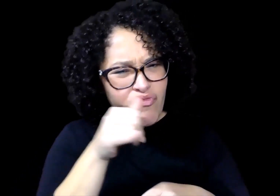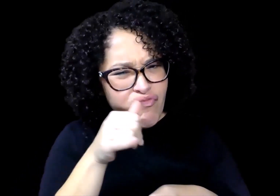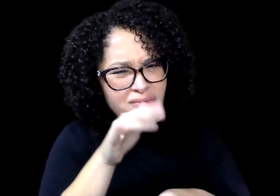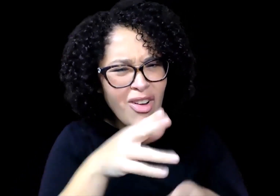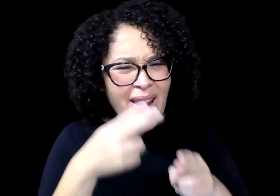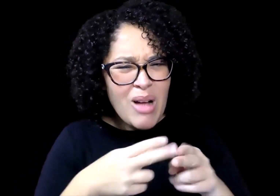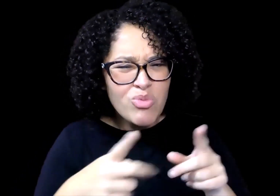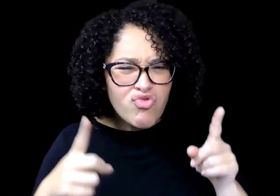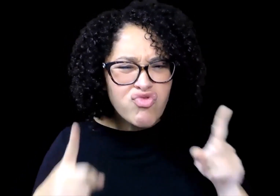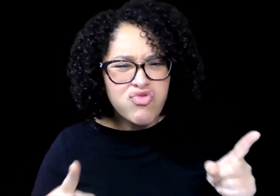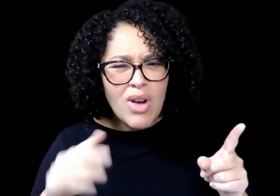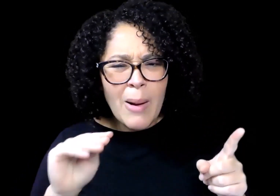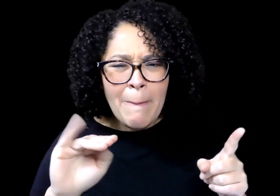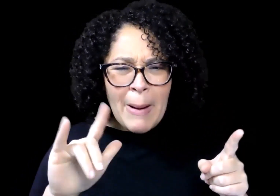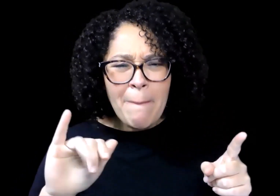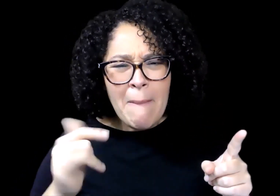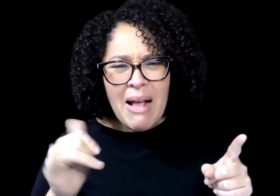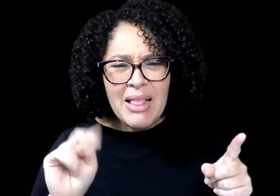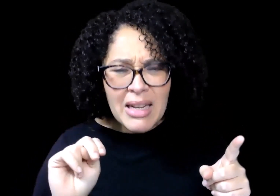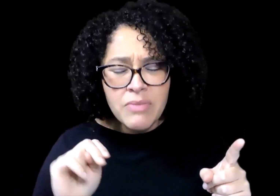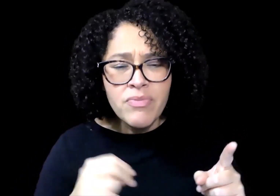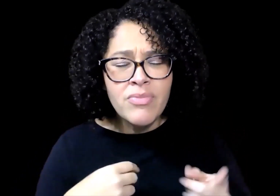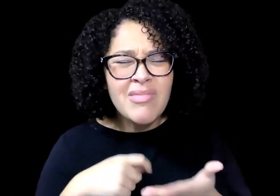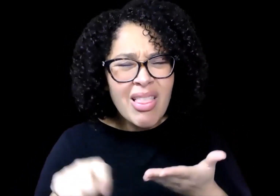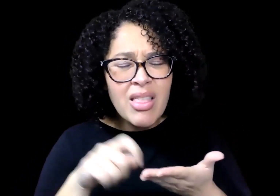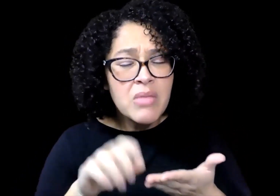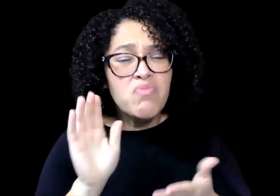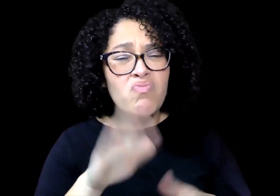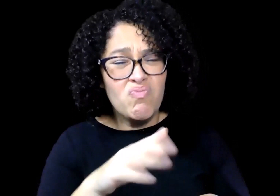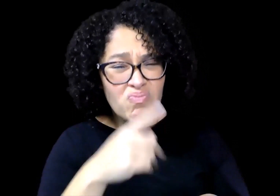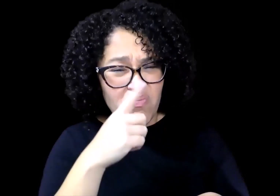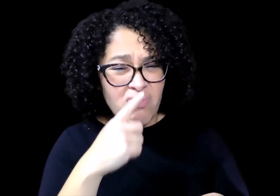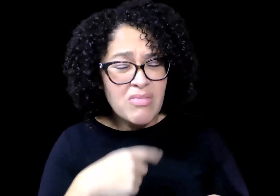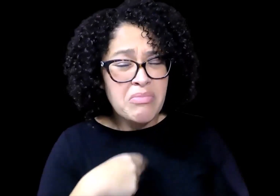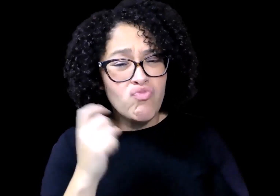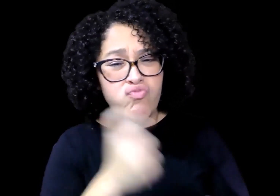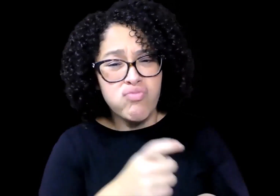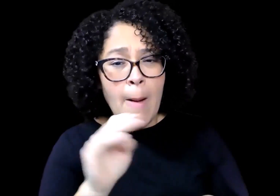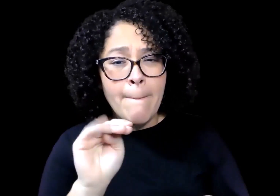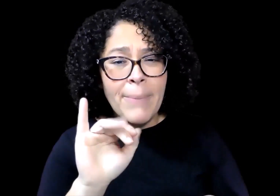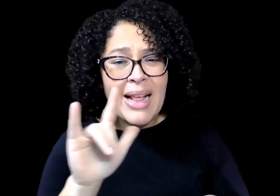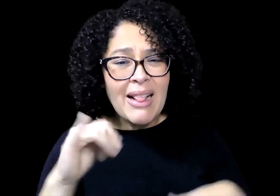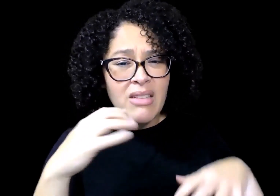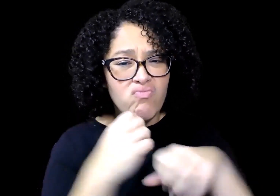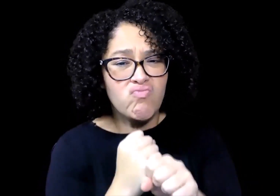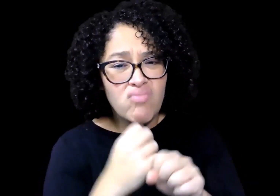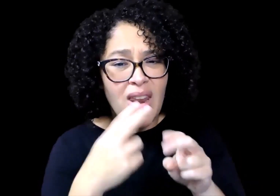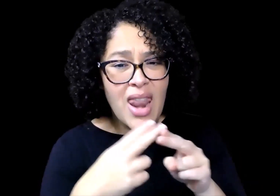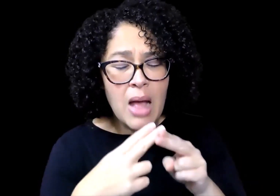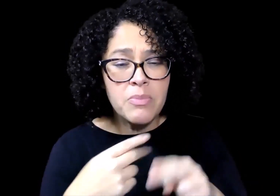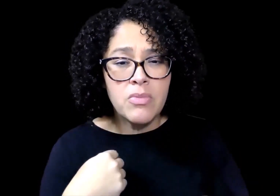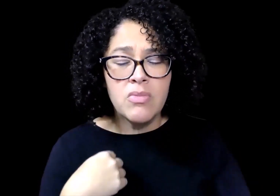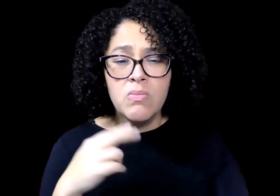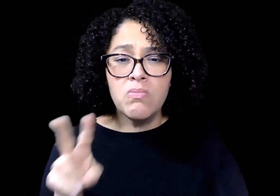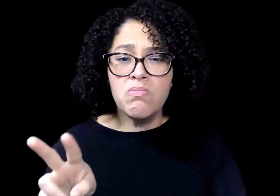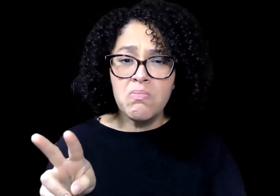when I write your name it's so darn long Milmaglyn do you mind if we just call you Milly for short